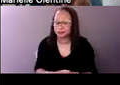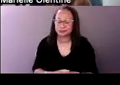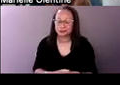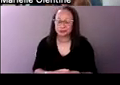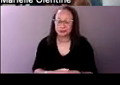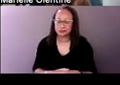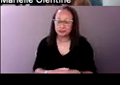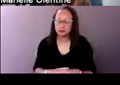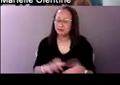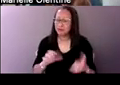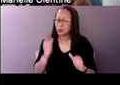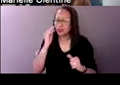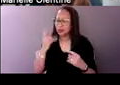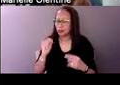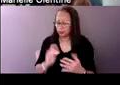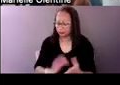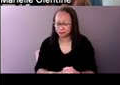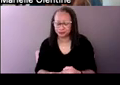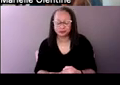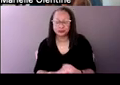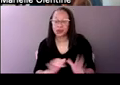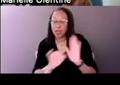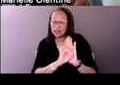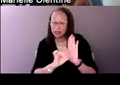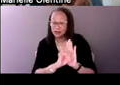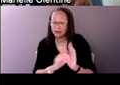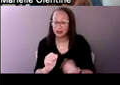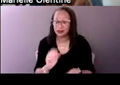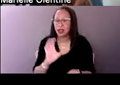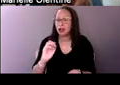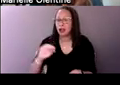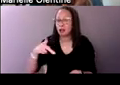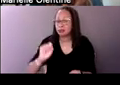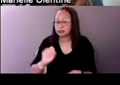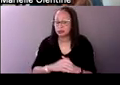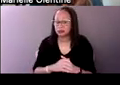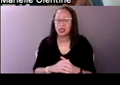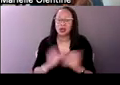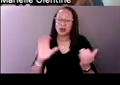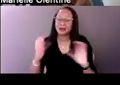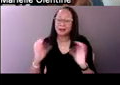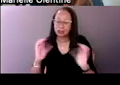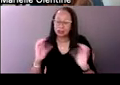And I just want to say, we are trying to fix, we hear that there's muddy sound for those online, we are